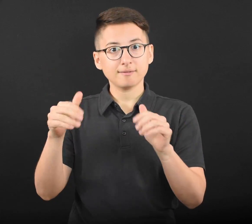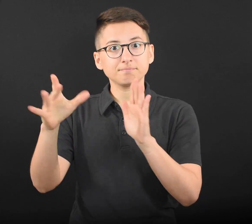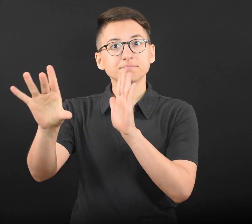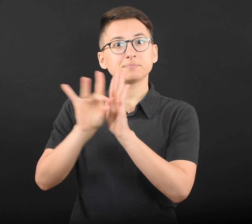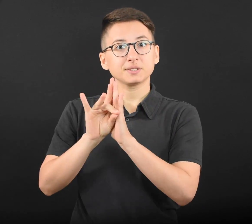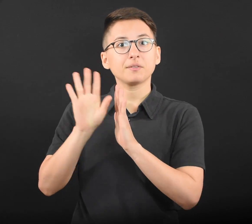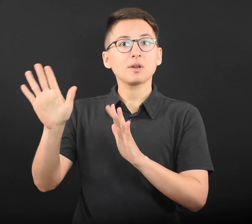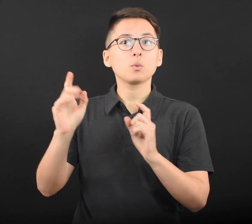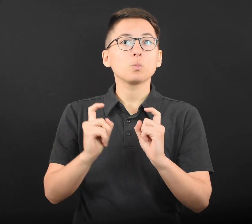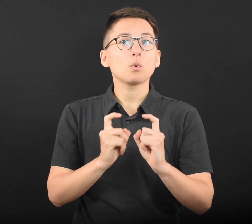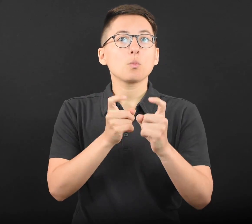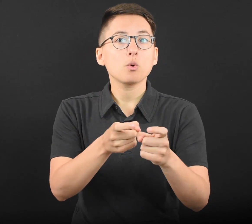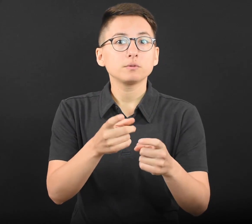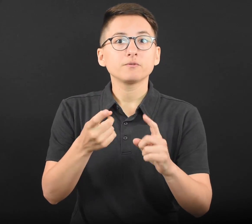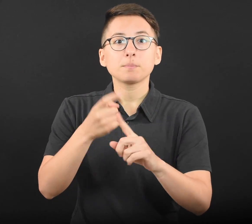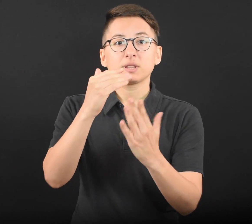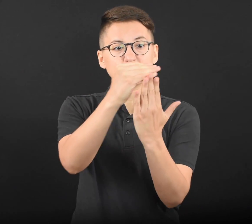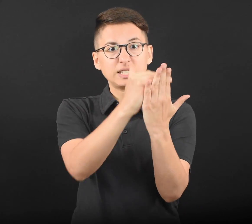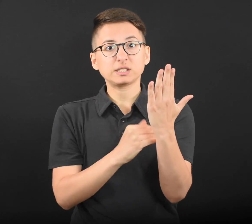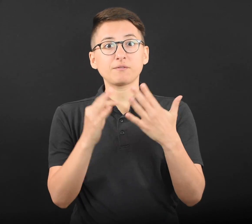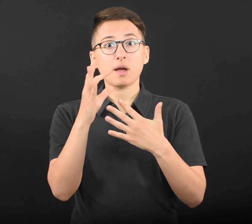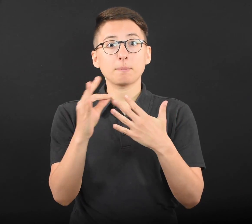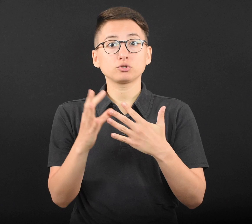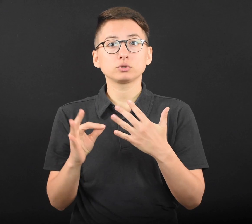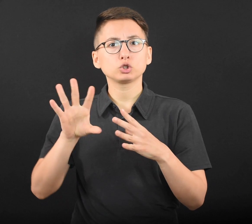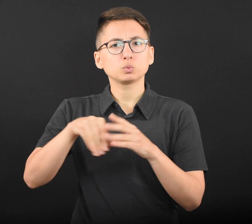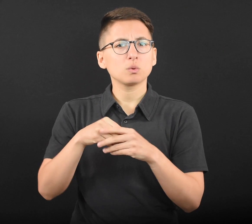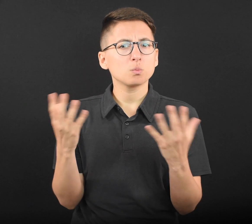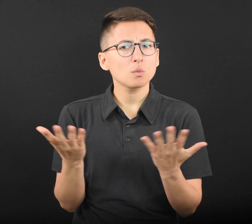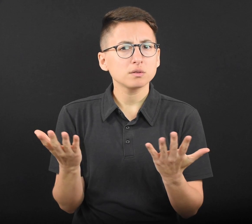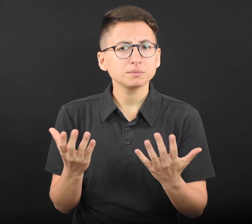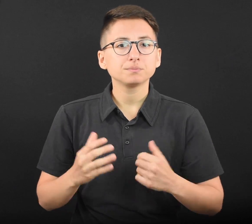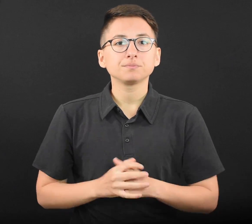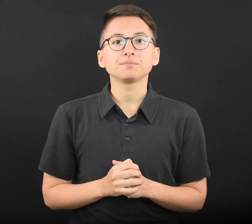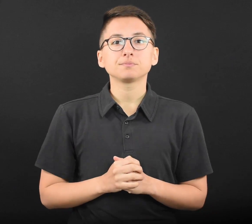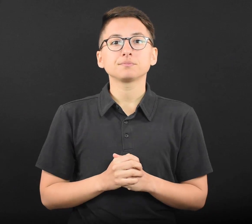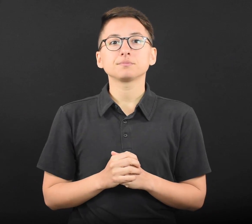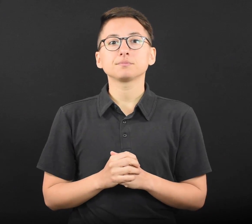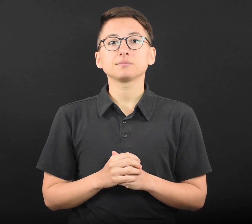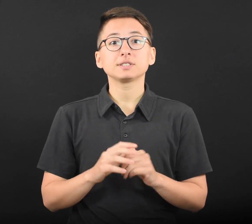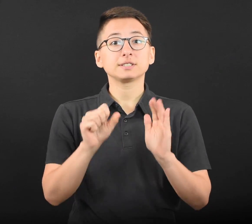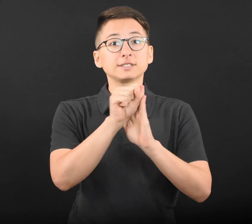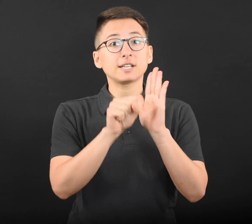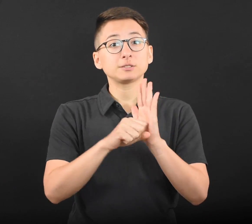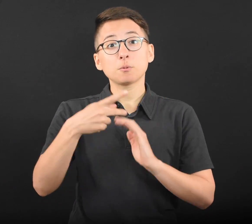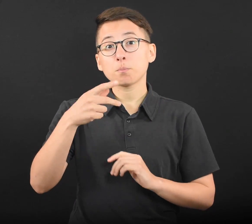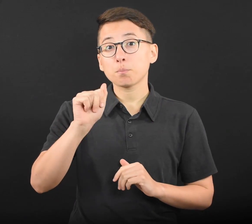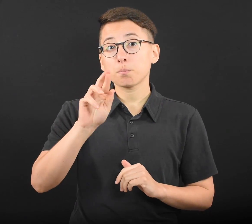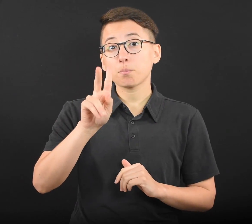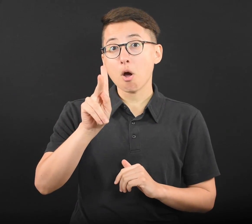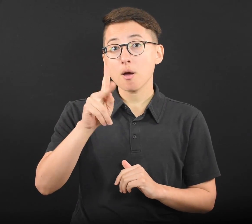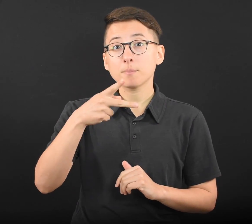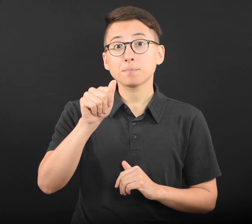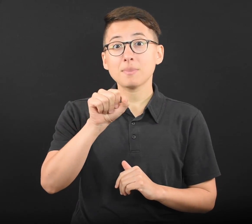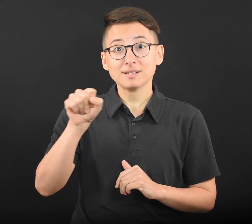choose the reward of their preference from a wide-ranging list of options, including state